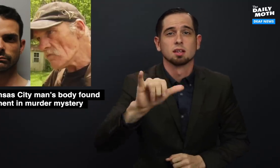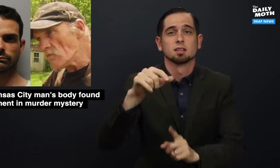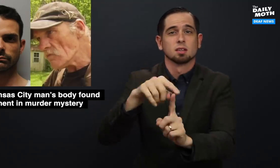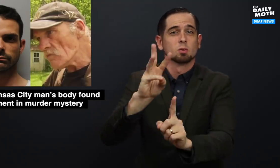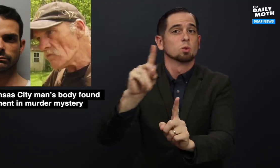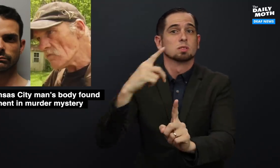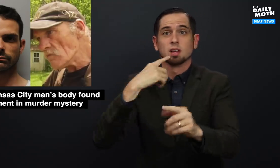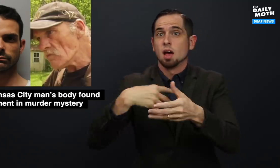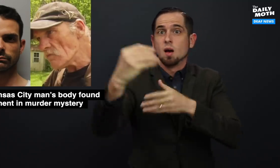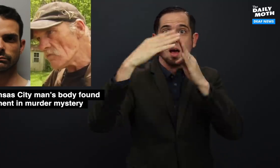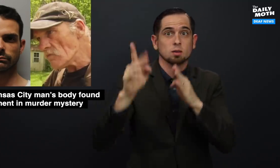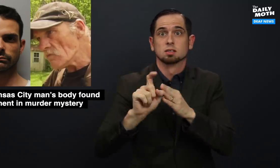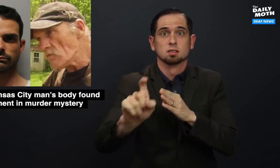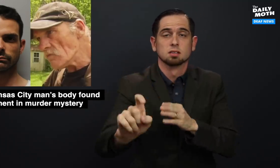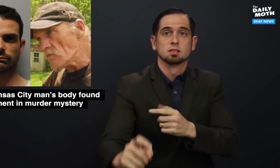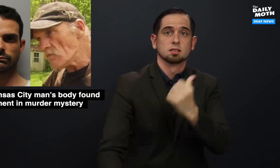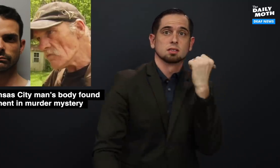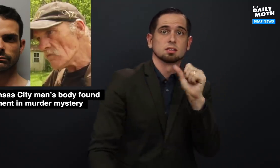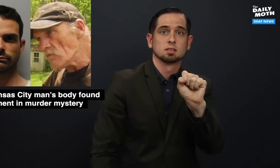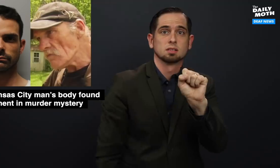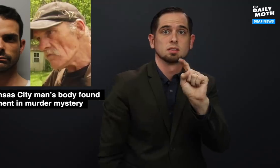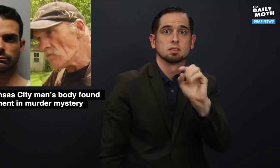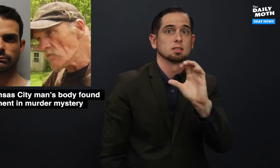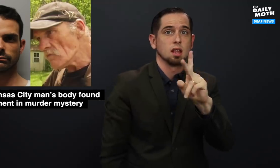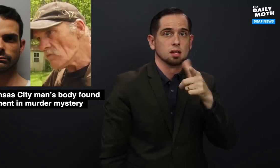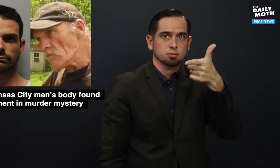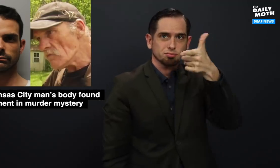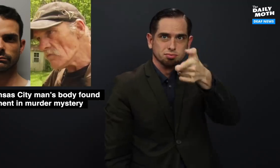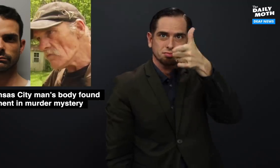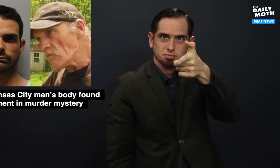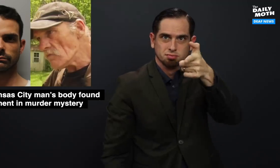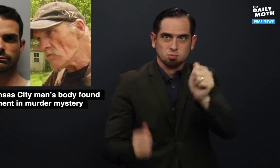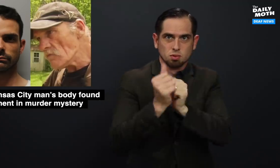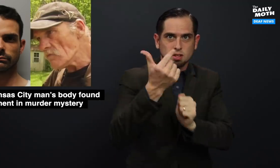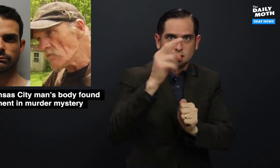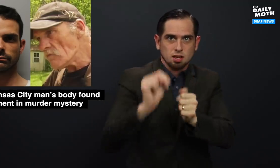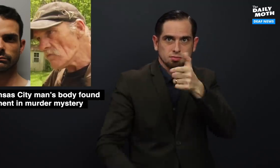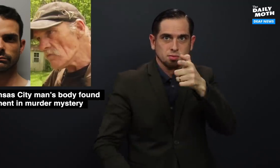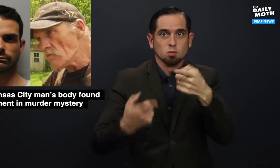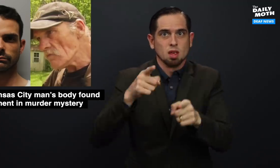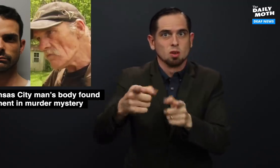Wood said when he escaped, Stock shot at him